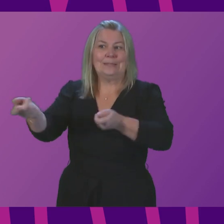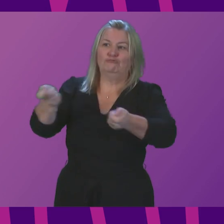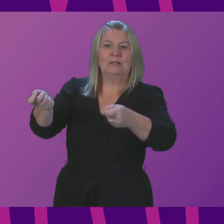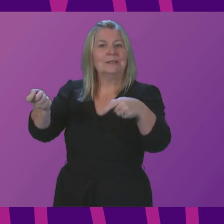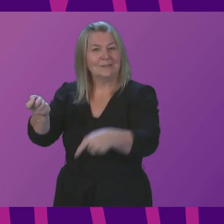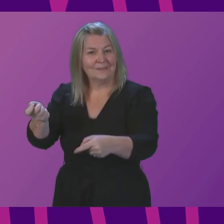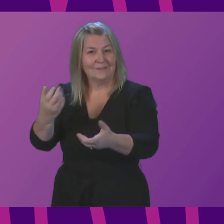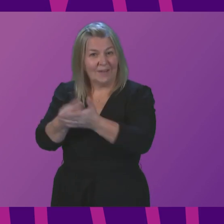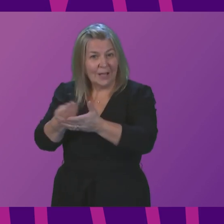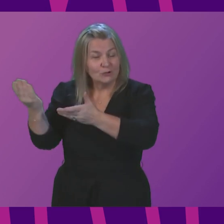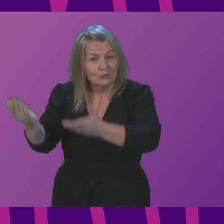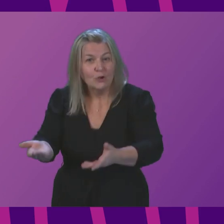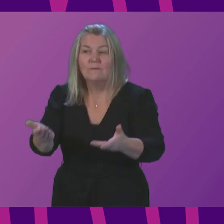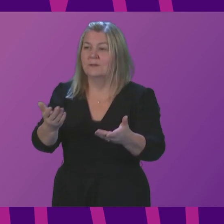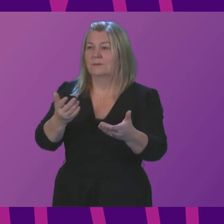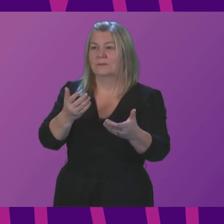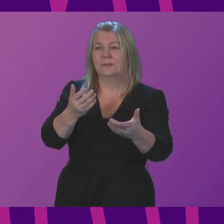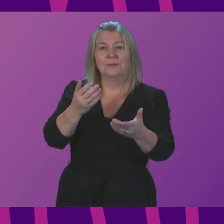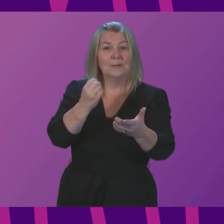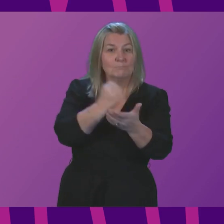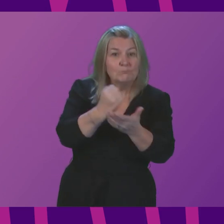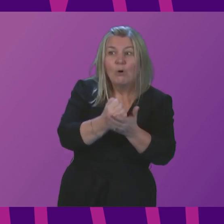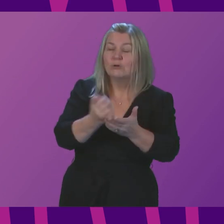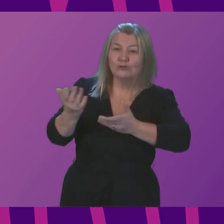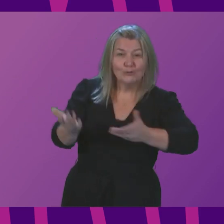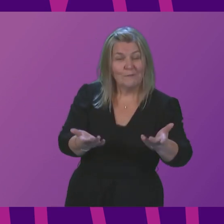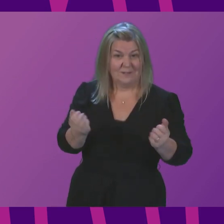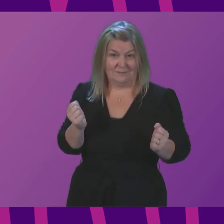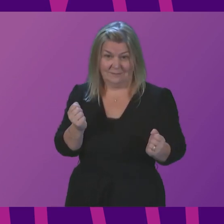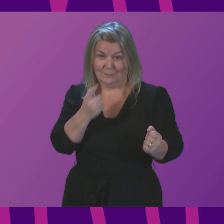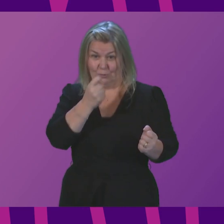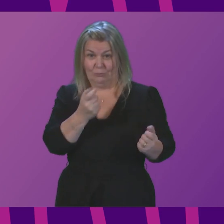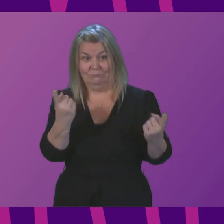services in that area. Perhaps he can make those representations alongside the Scottish